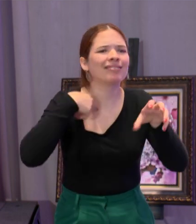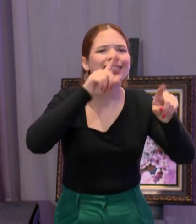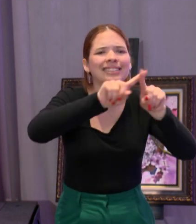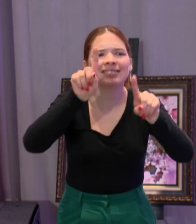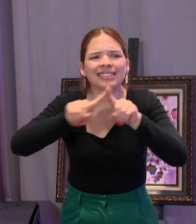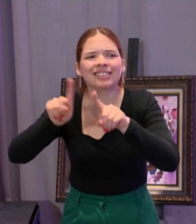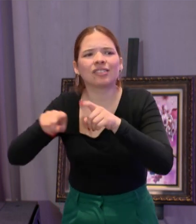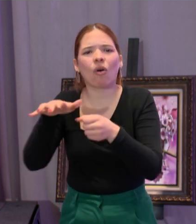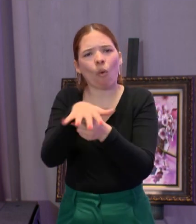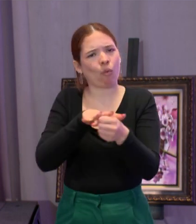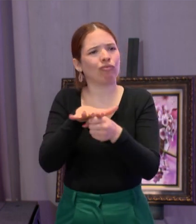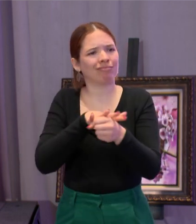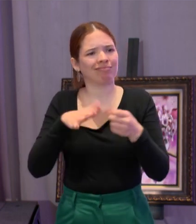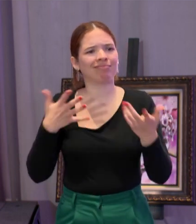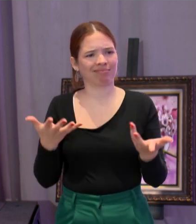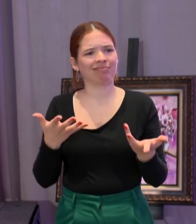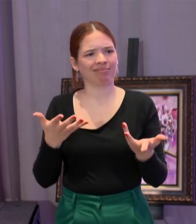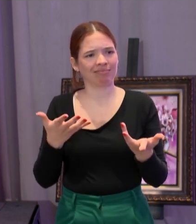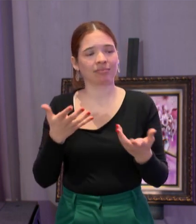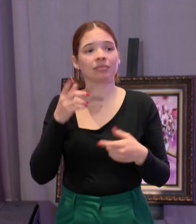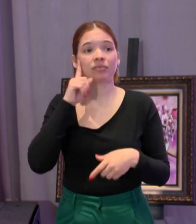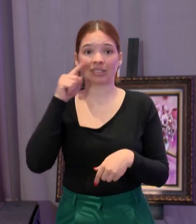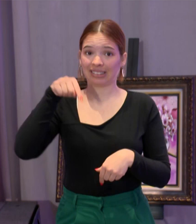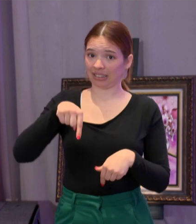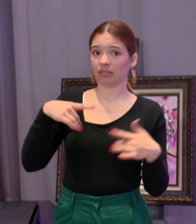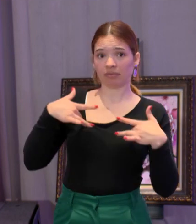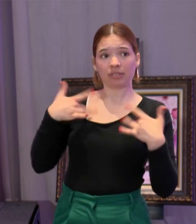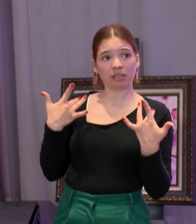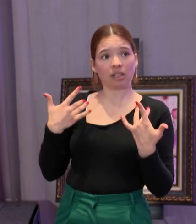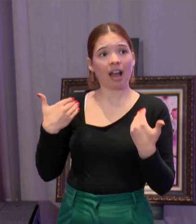CHERRY BLOSSOMS, AND THE FULL SCHEDULE OF NATIONAL PARK SERVICE EVENTS, YOU CAN VISIT